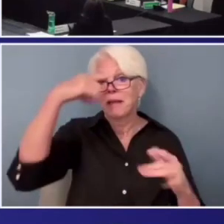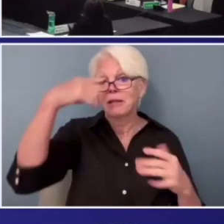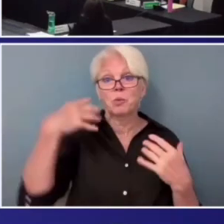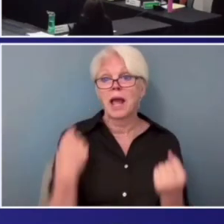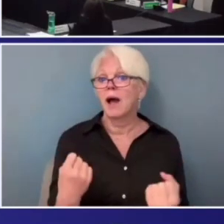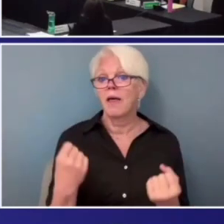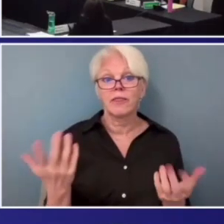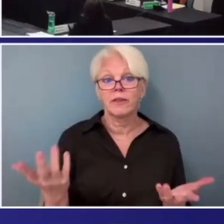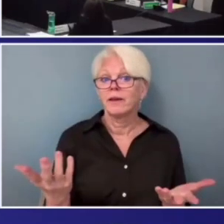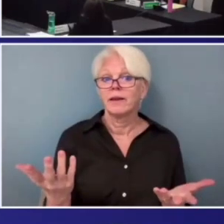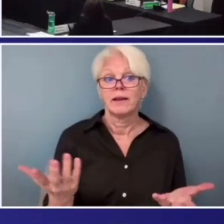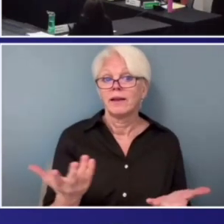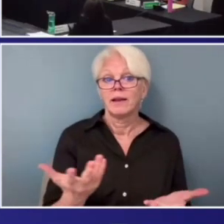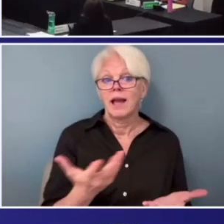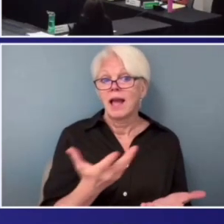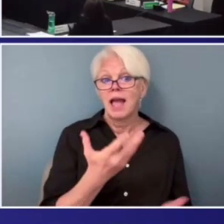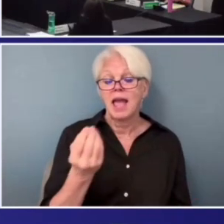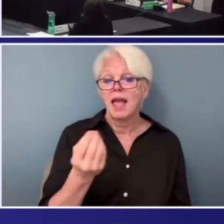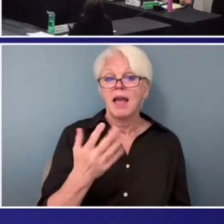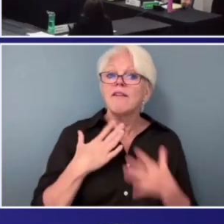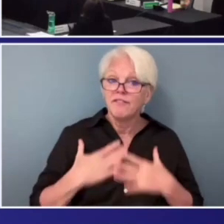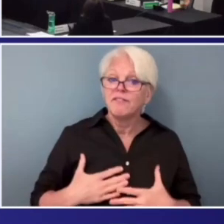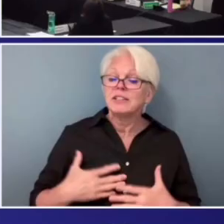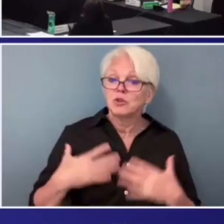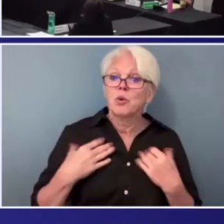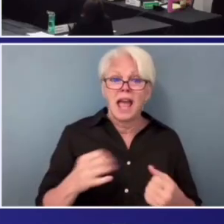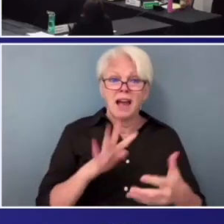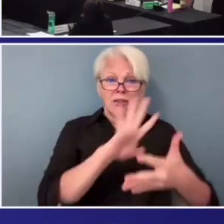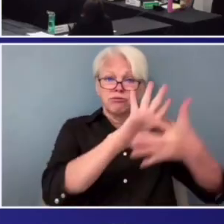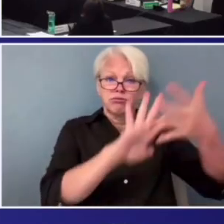and physical health is all over that list. It's 90% of it.